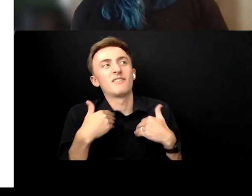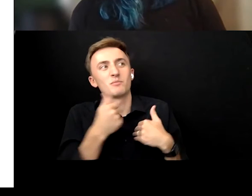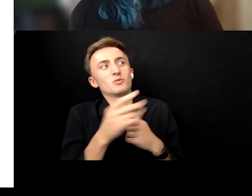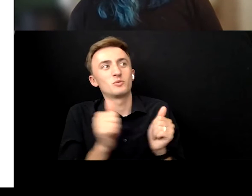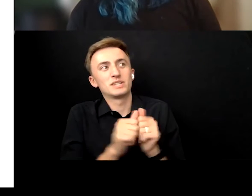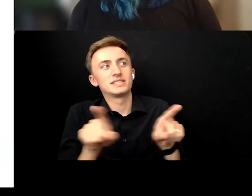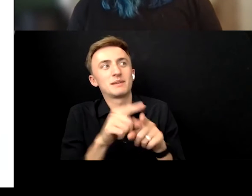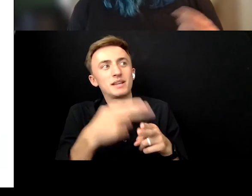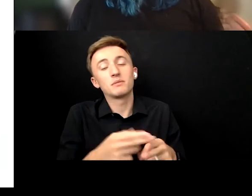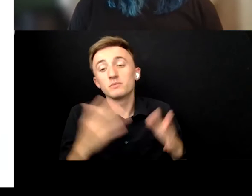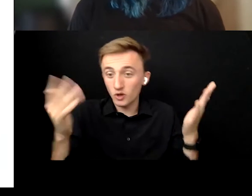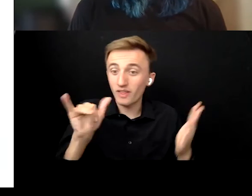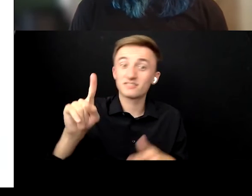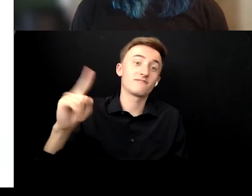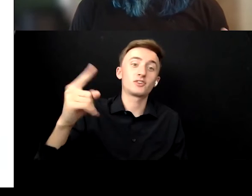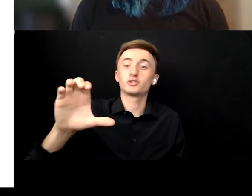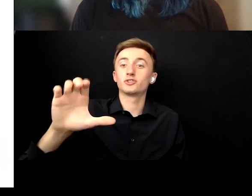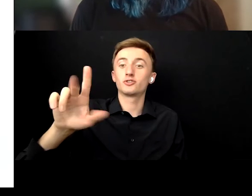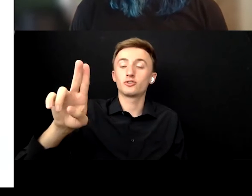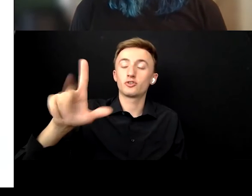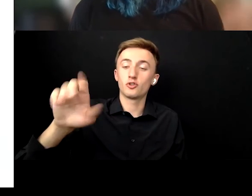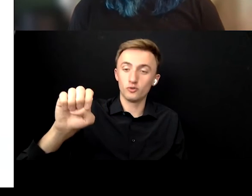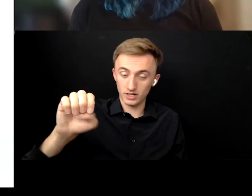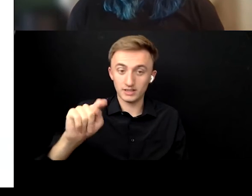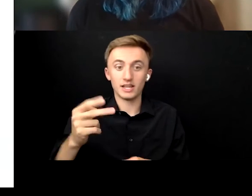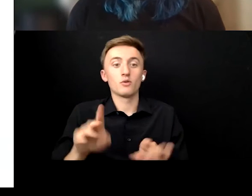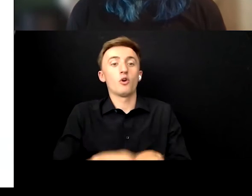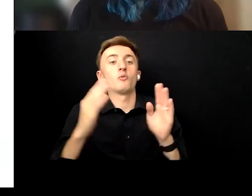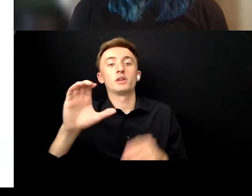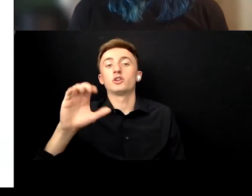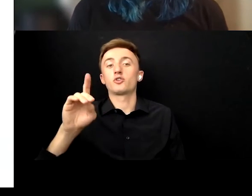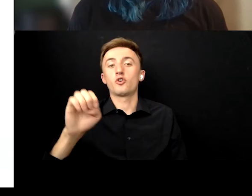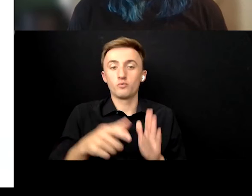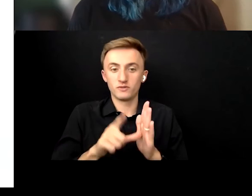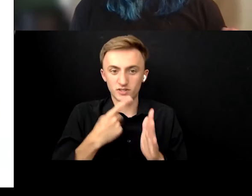be your first clue. Then you will open up your code review, all of them have a aria-labelledby,